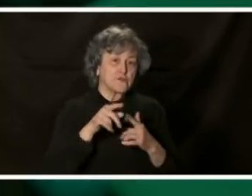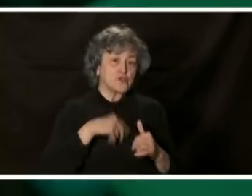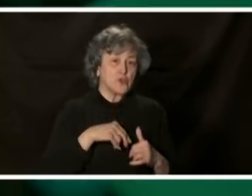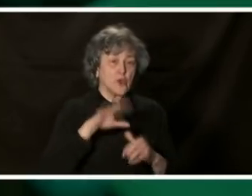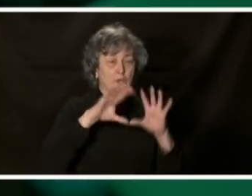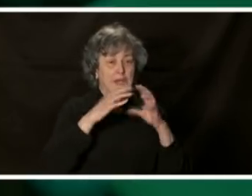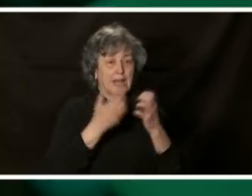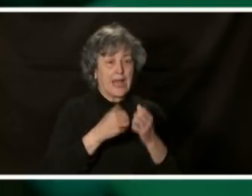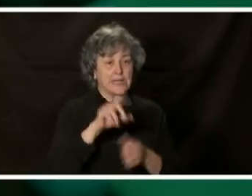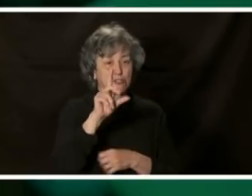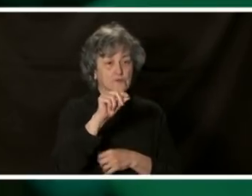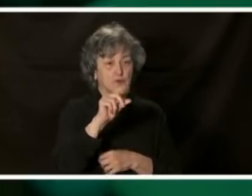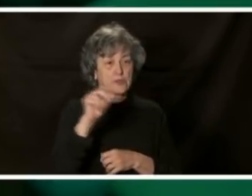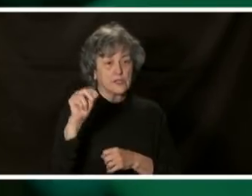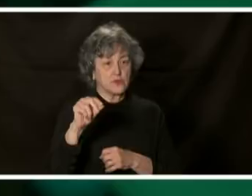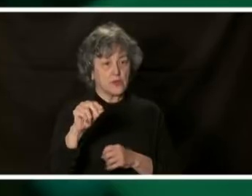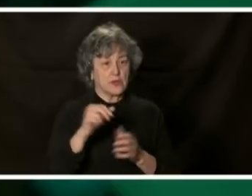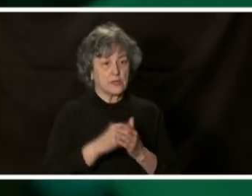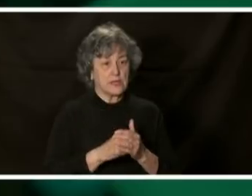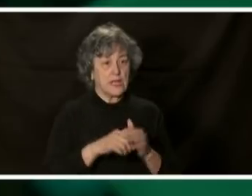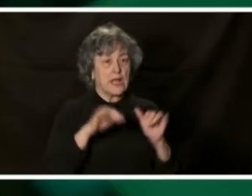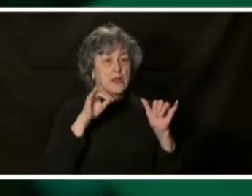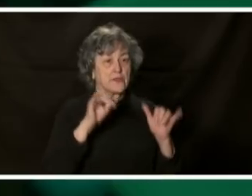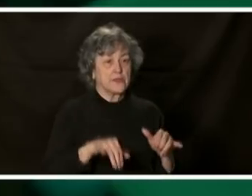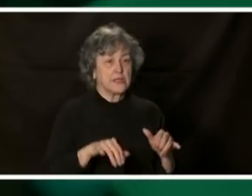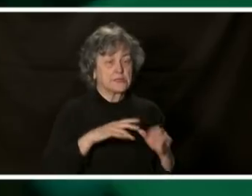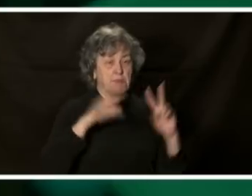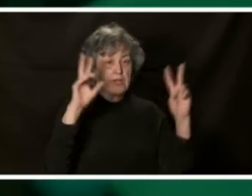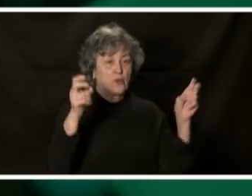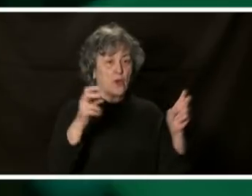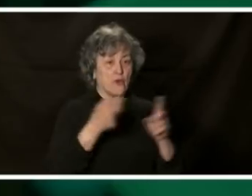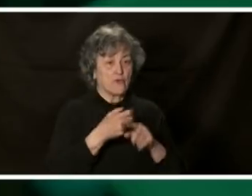THIS MOMENT BRINGS TO MIND MY FAVORITE QUOTE FROM THE PHENOMENAL MAYA ANGELOU.